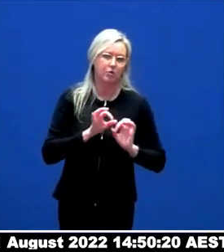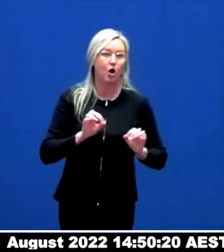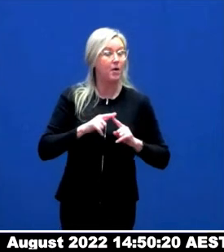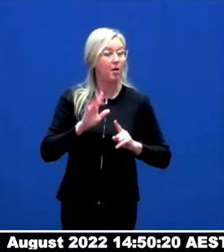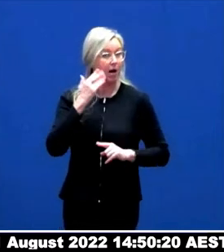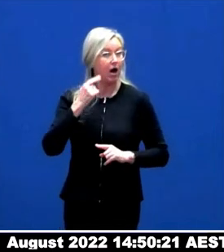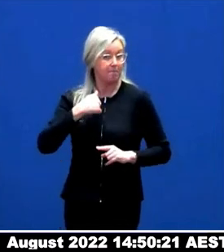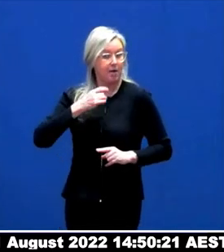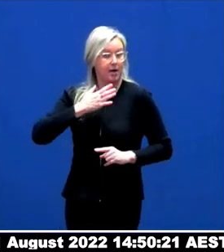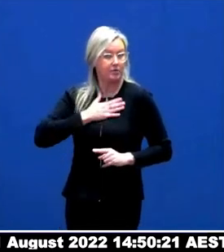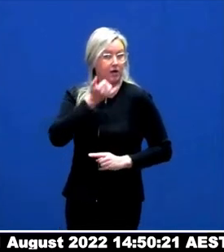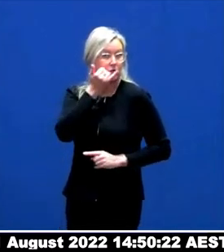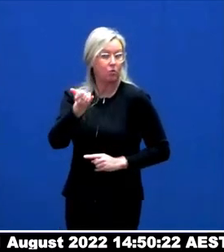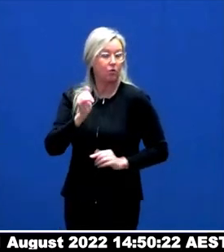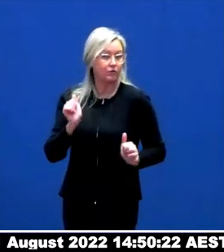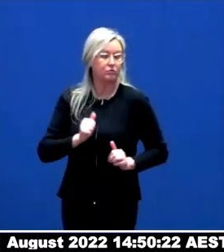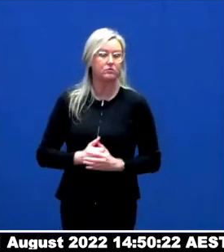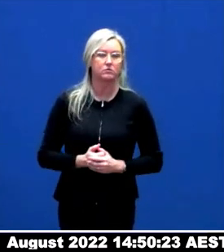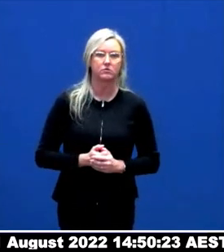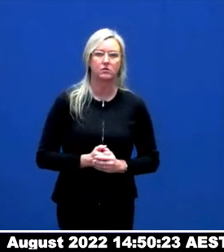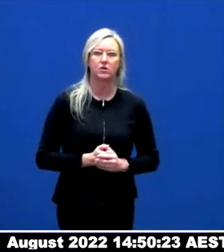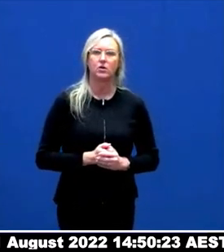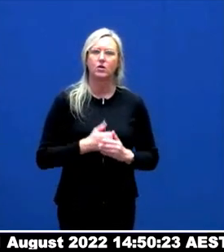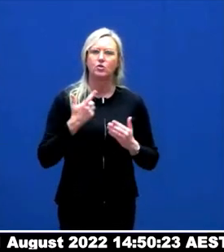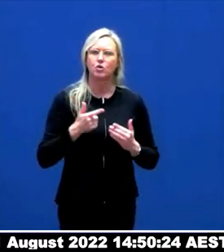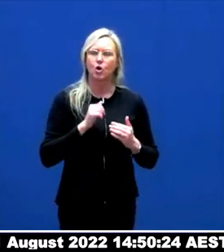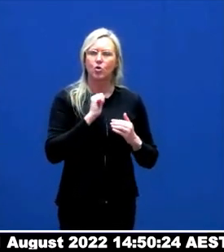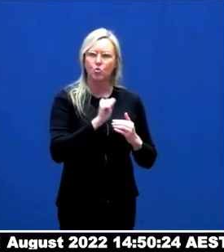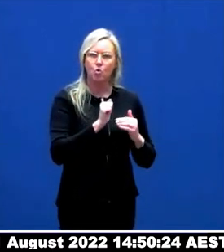So there's something in the material provided that satisfies the